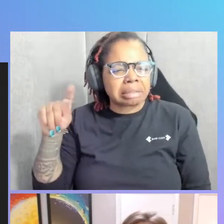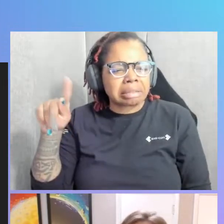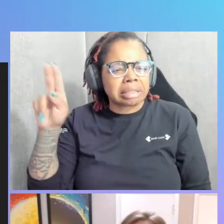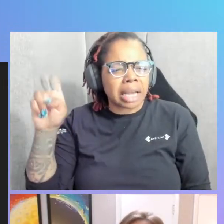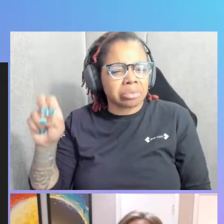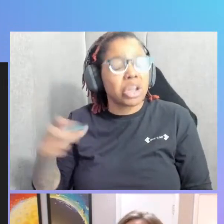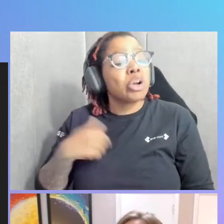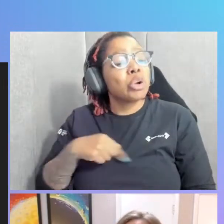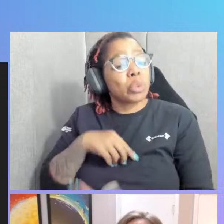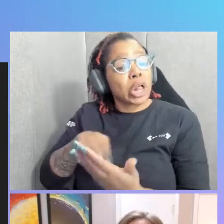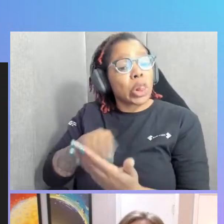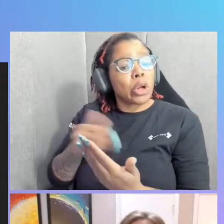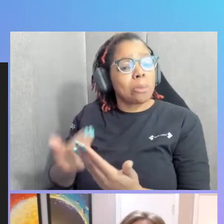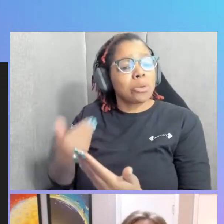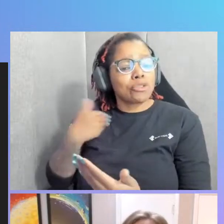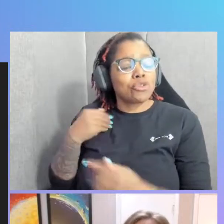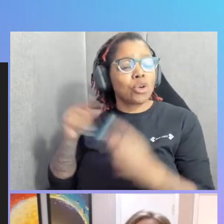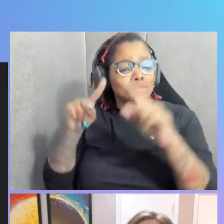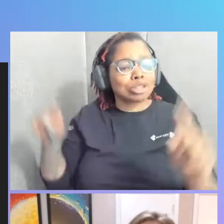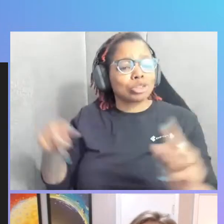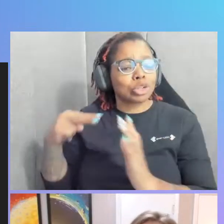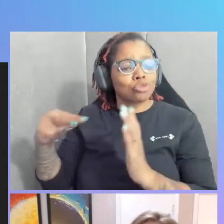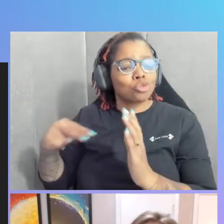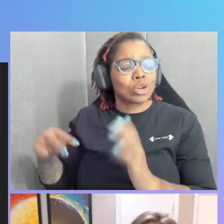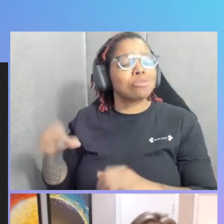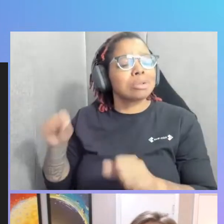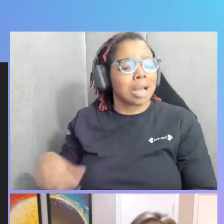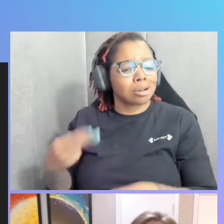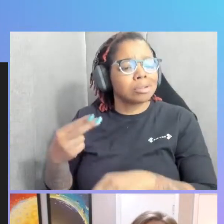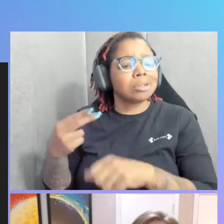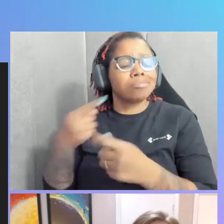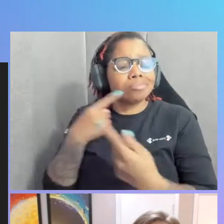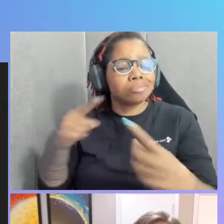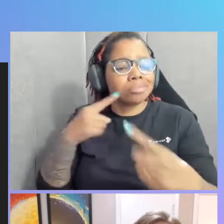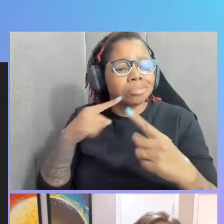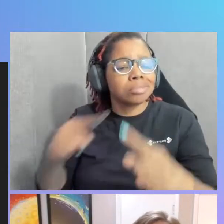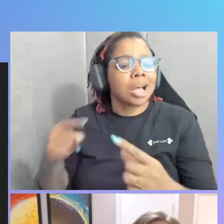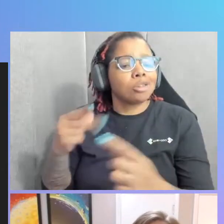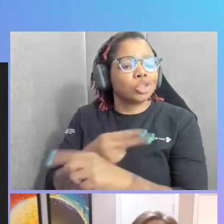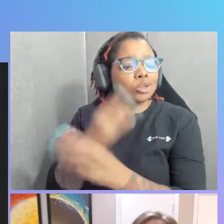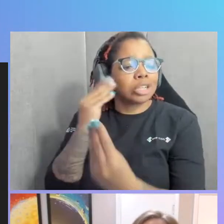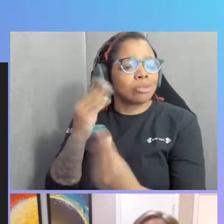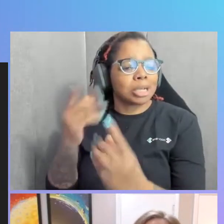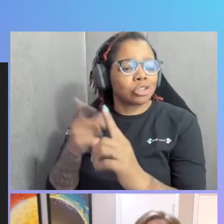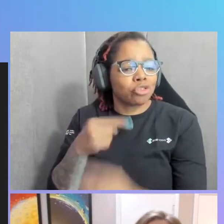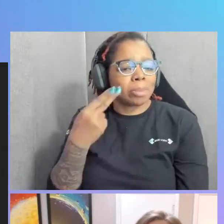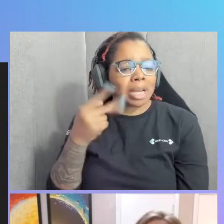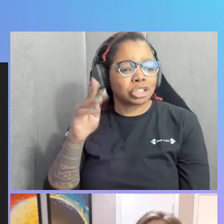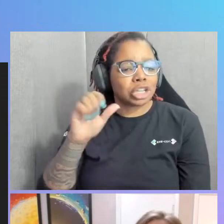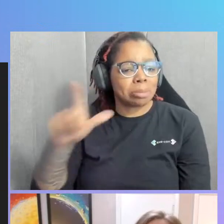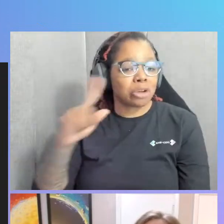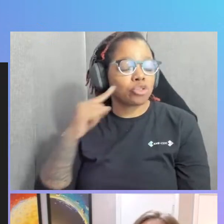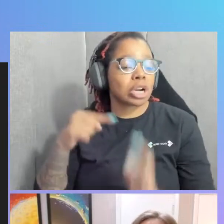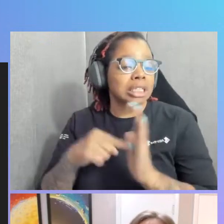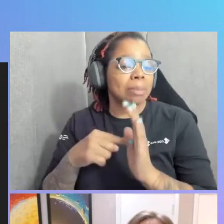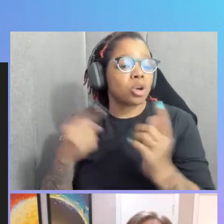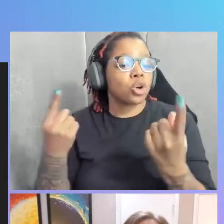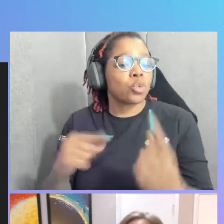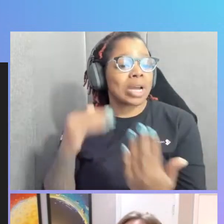readers can announce and use information provided by the HTML element type, like when the list